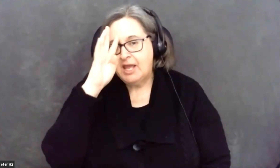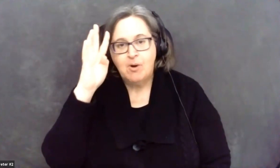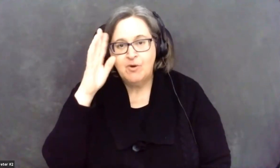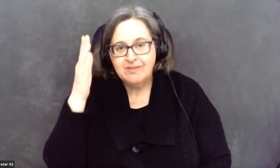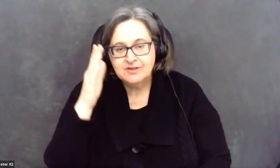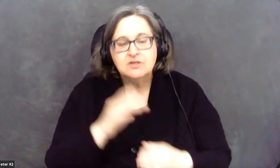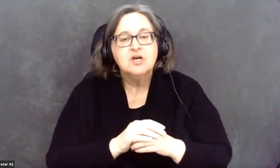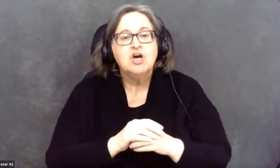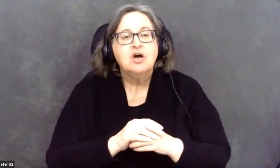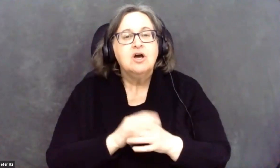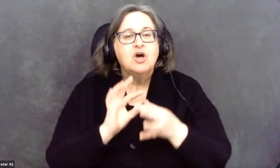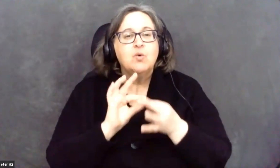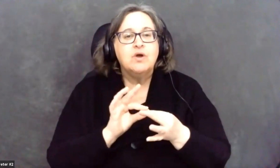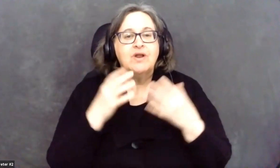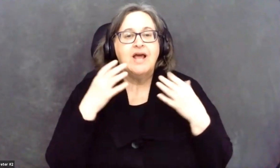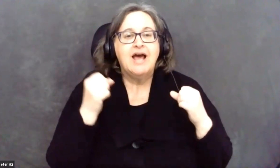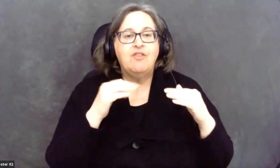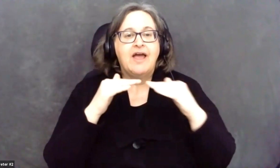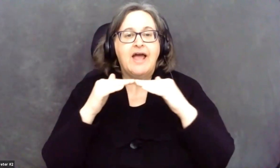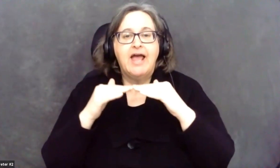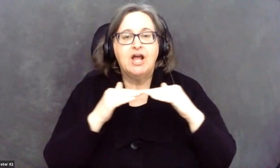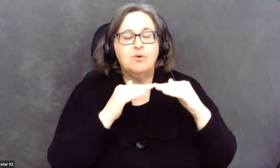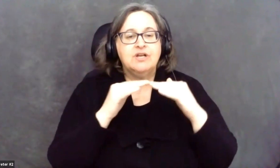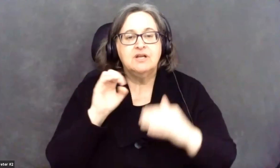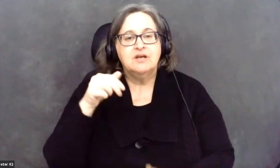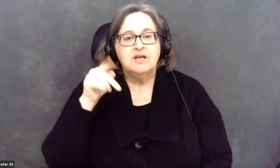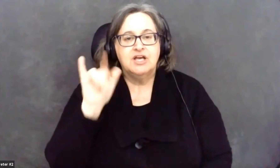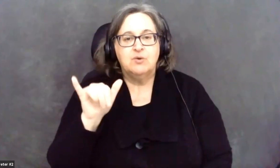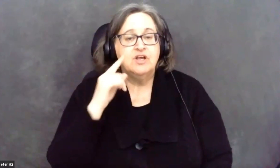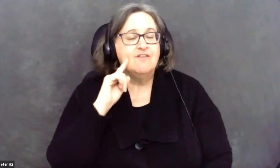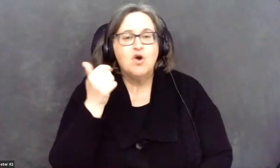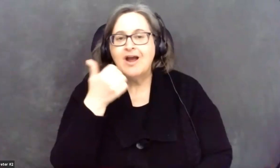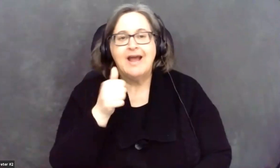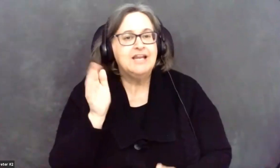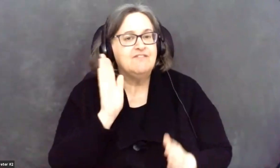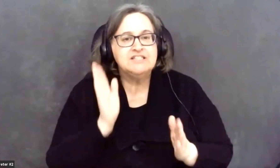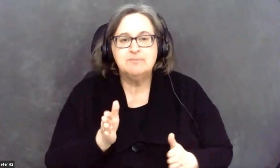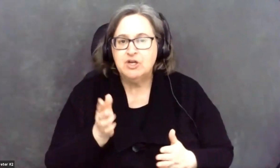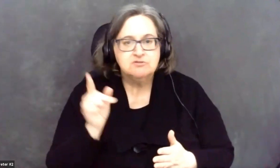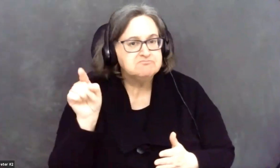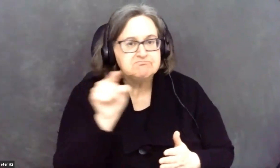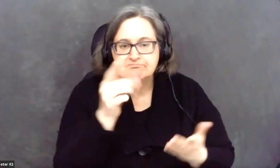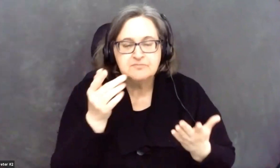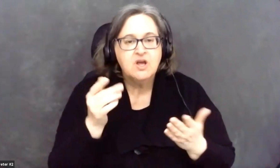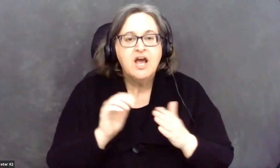concerns health equity. This, for any of the speakers, how should programs